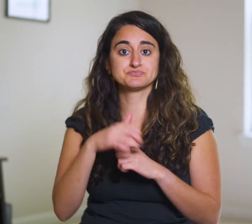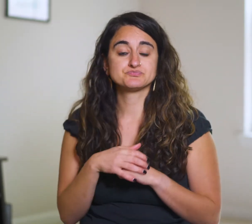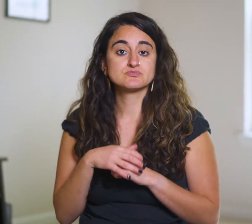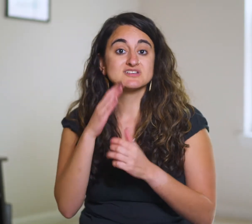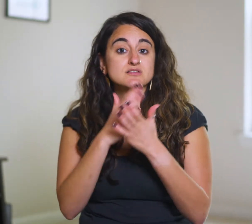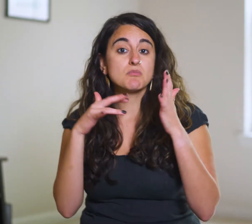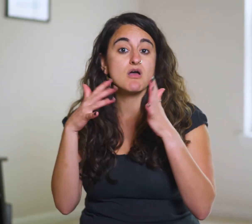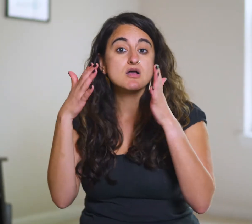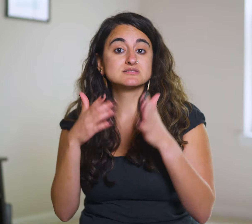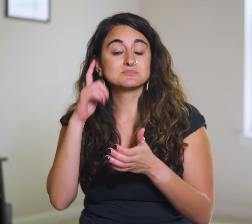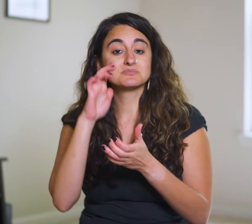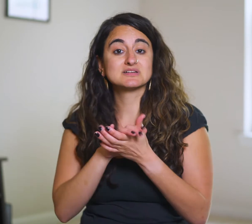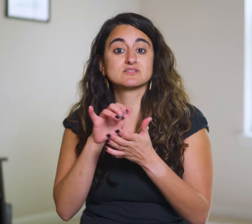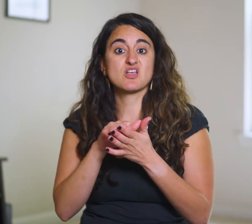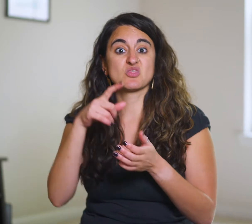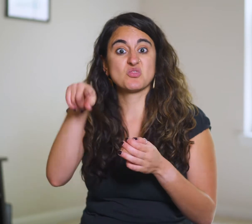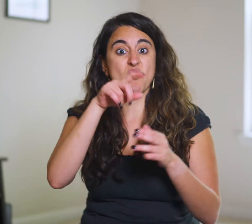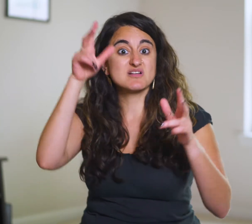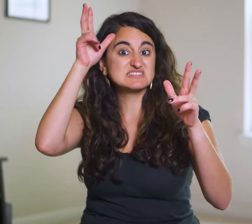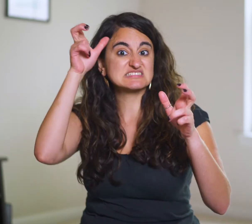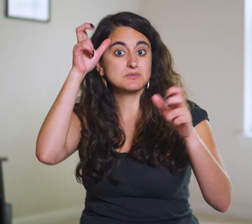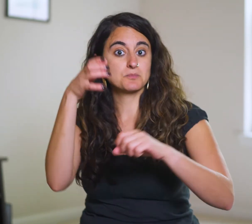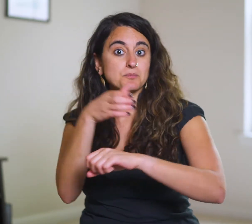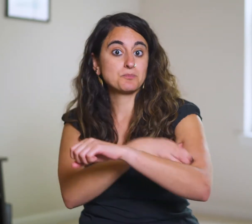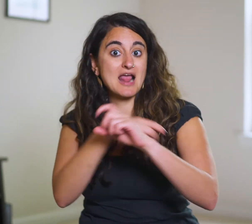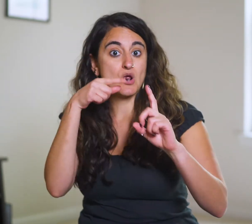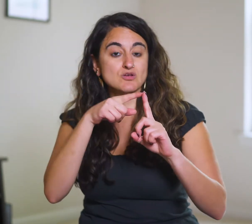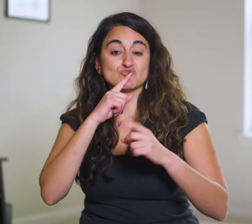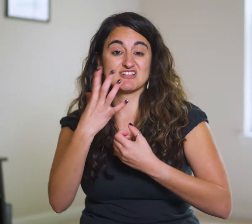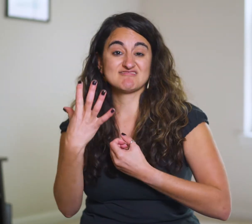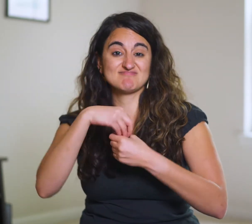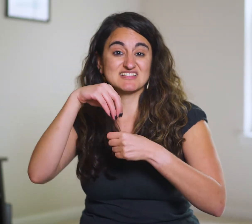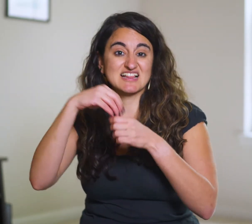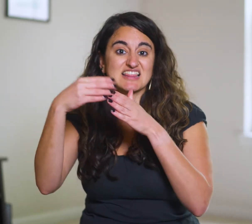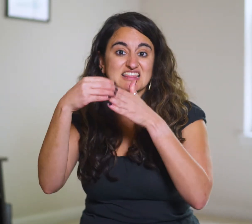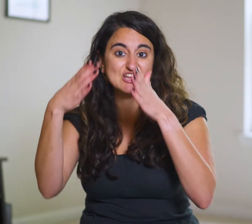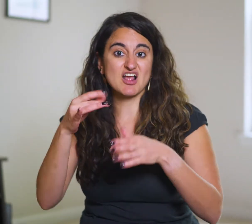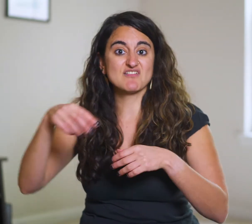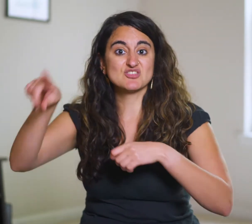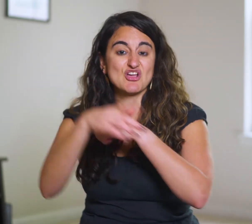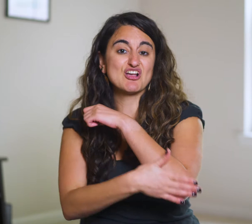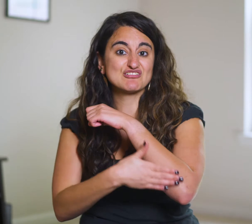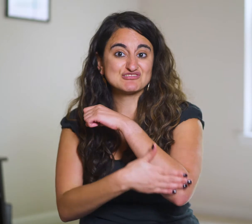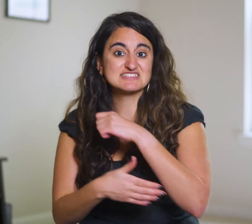Some scholars believe those demonic powers indwell the leaders of those countries,